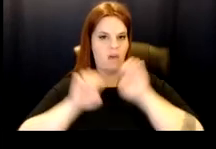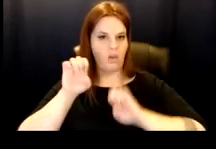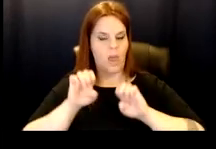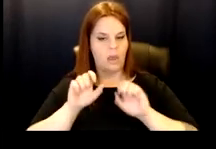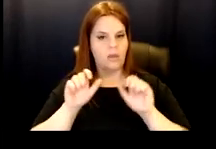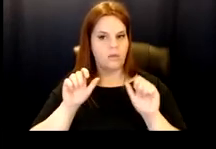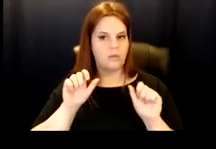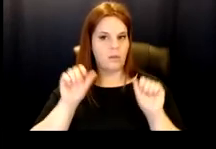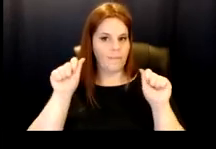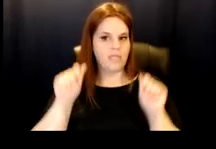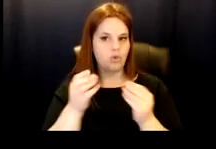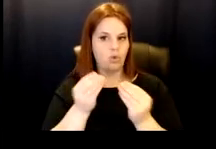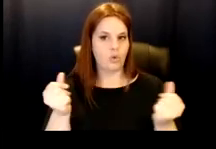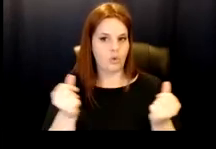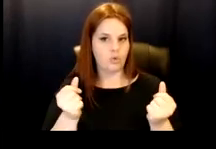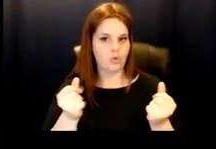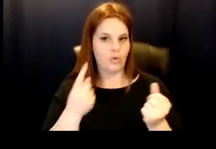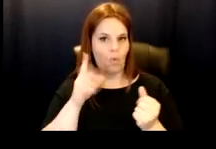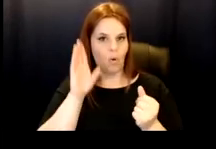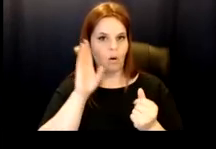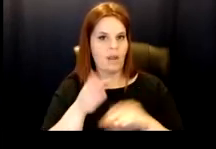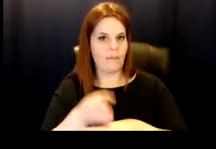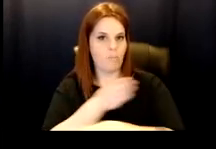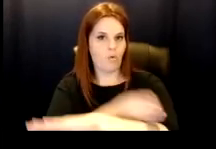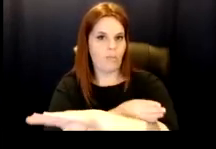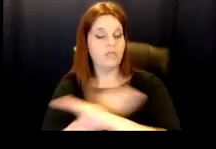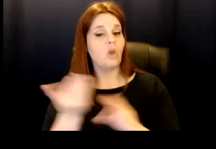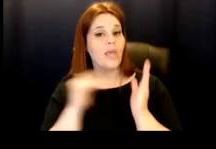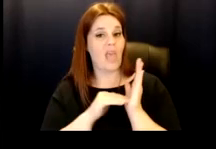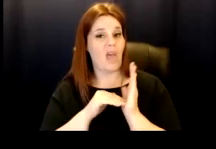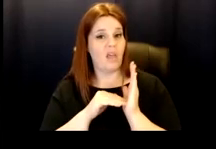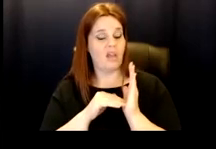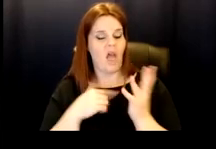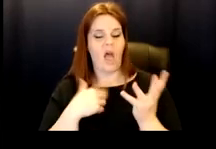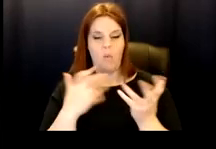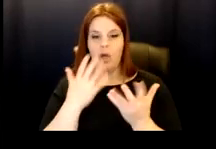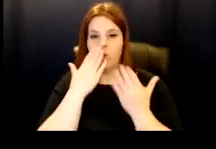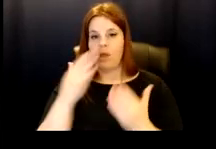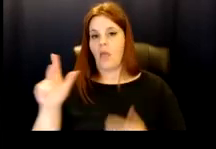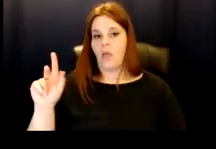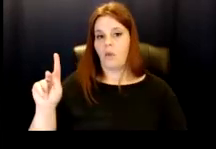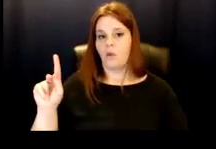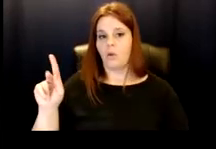solutions to improve them. So, again, I want to thank Kurt and the center